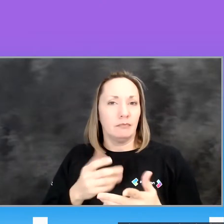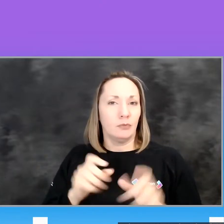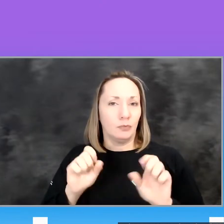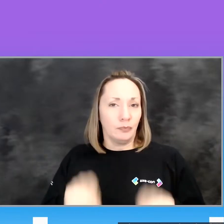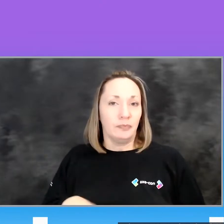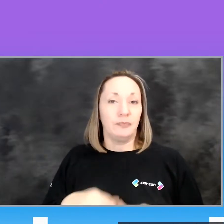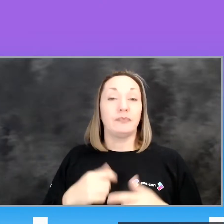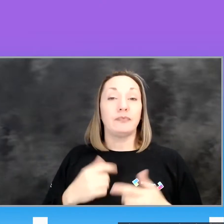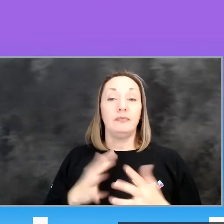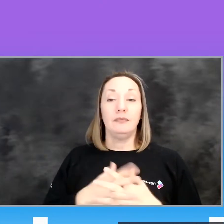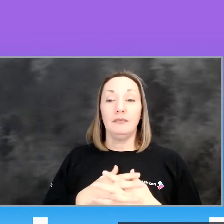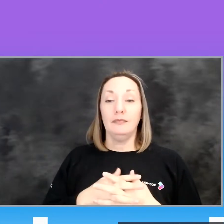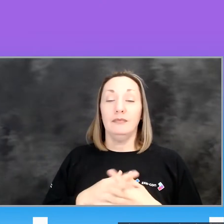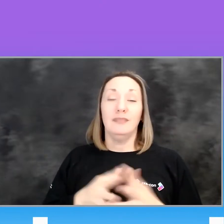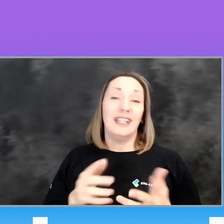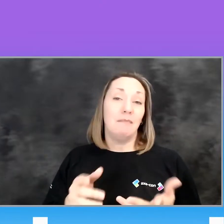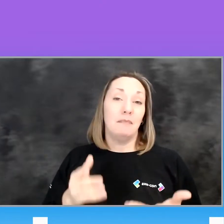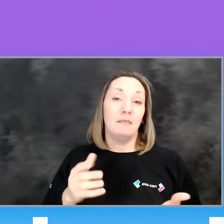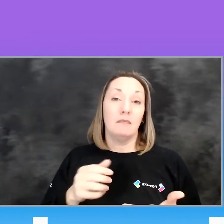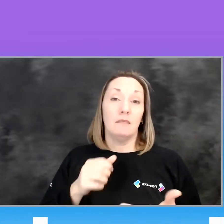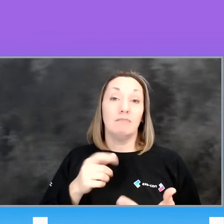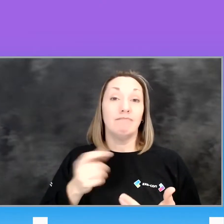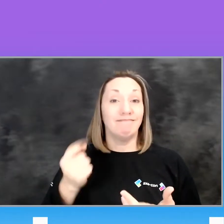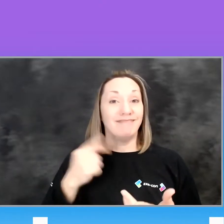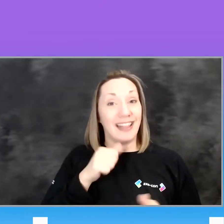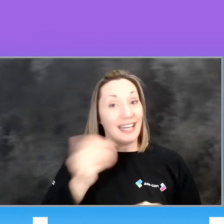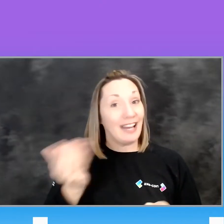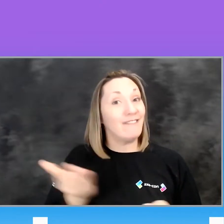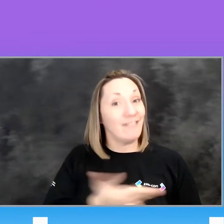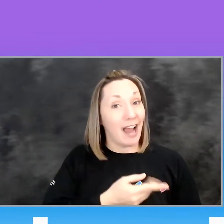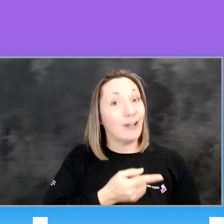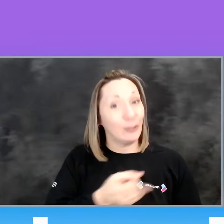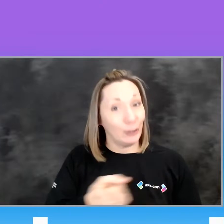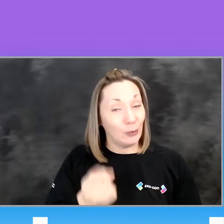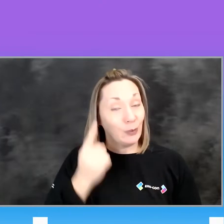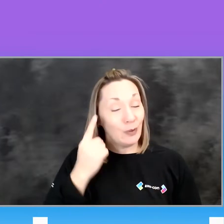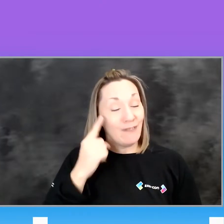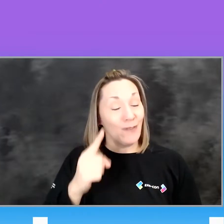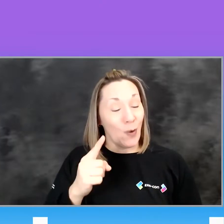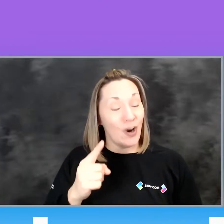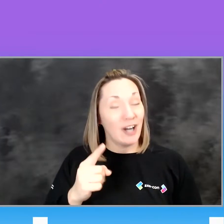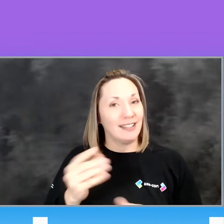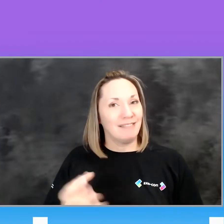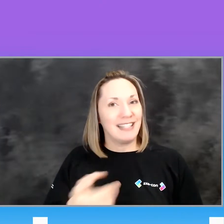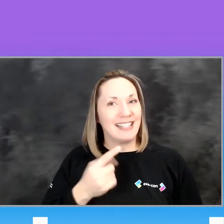the moment. You know, they didn't fire you for speaking up,